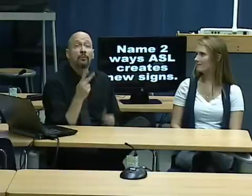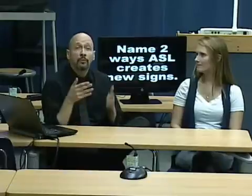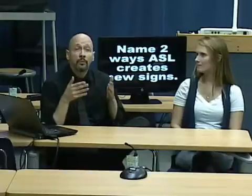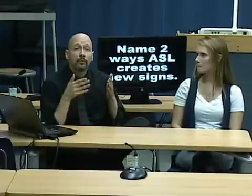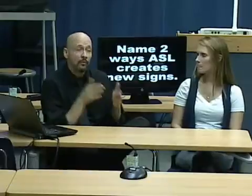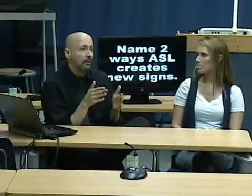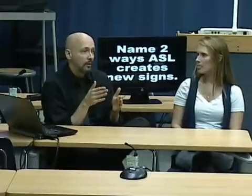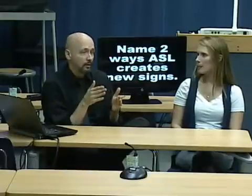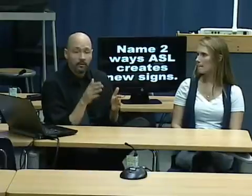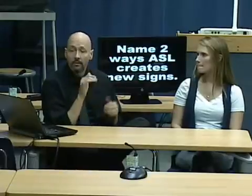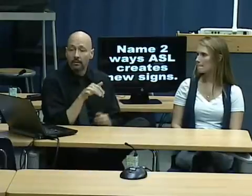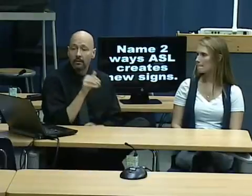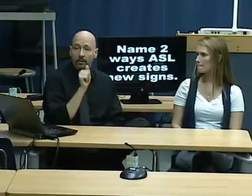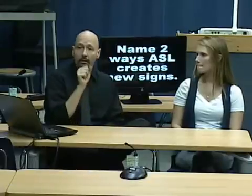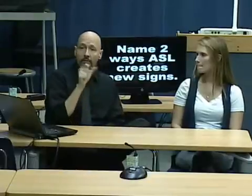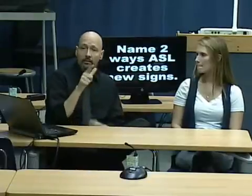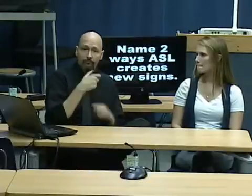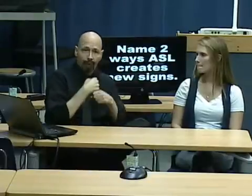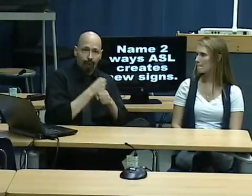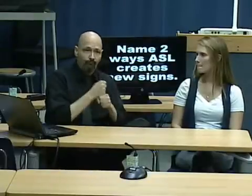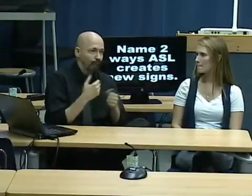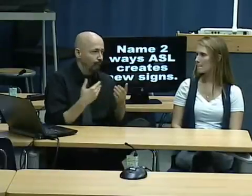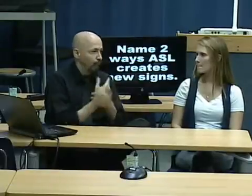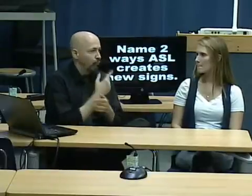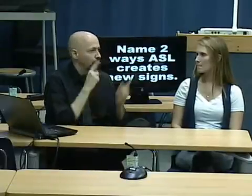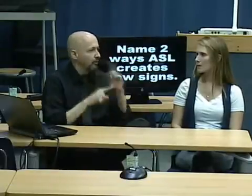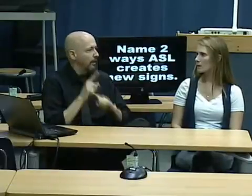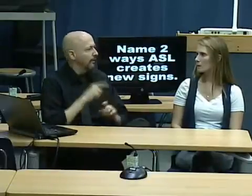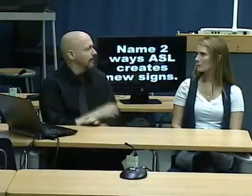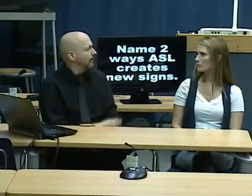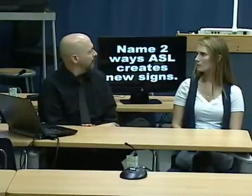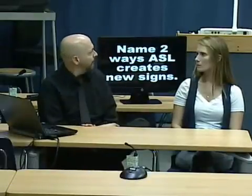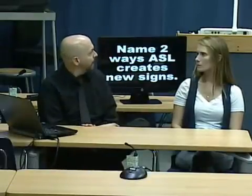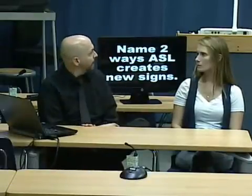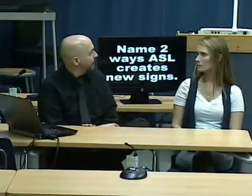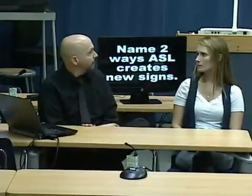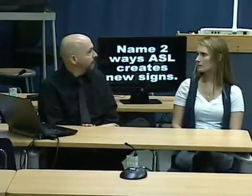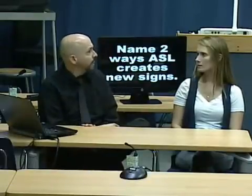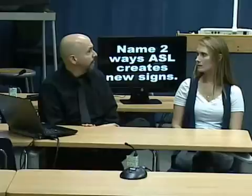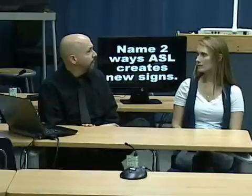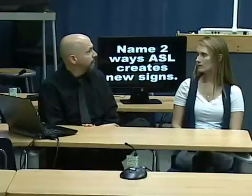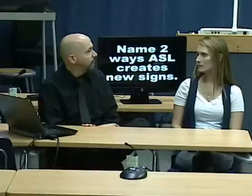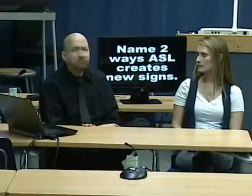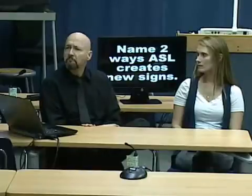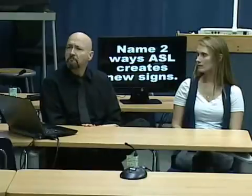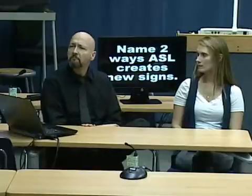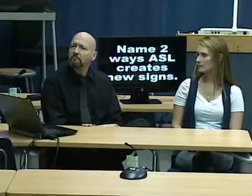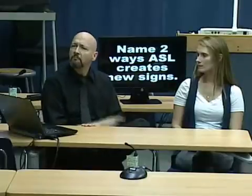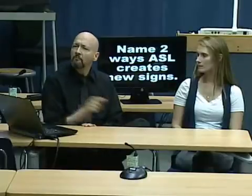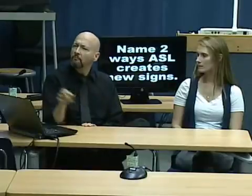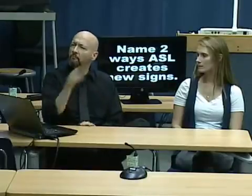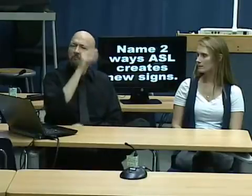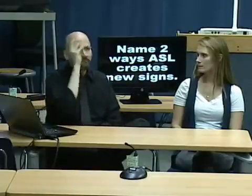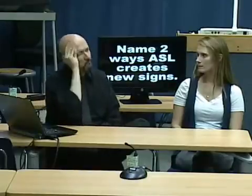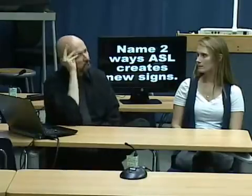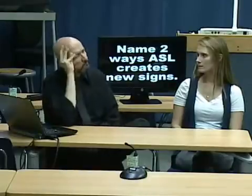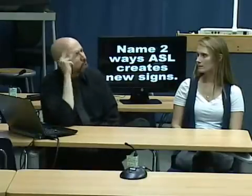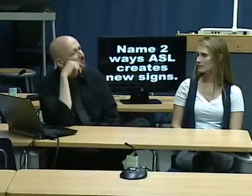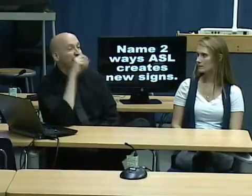the two ways that ASL creates new signs. You're pondering.